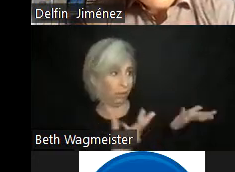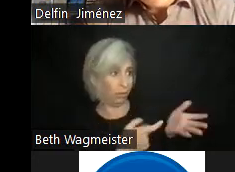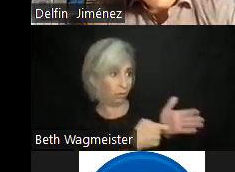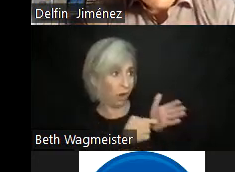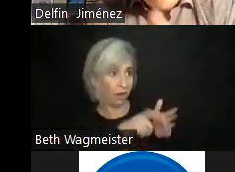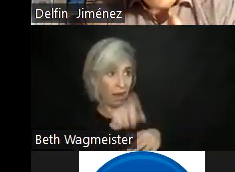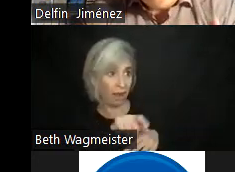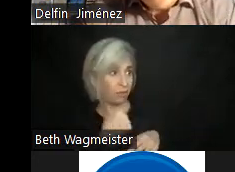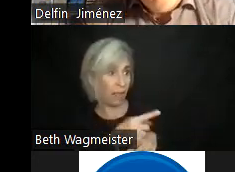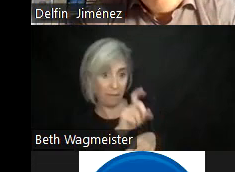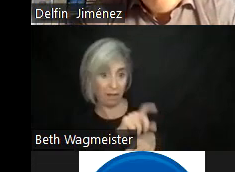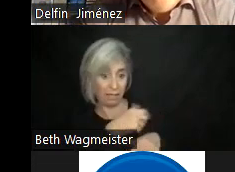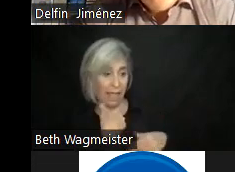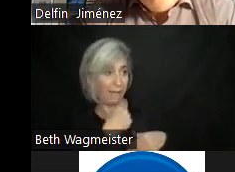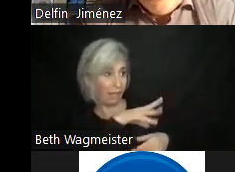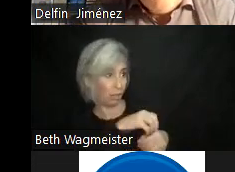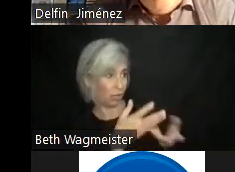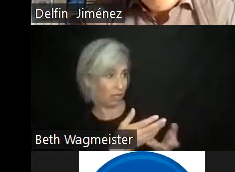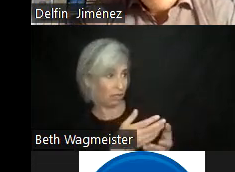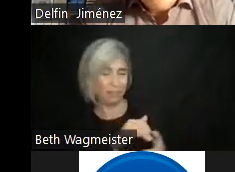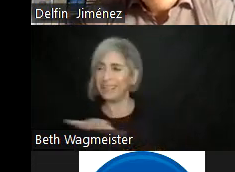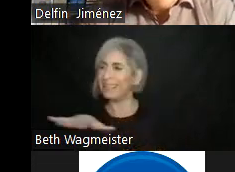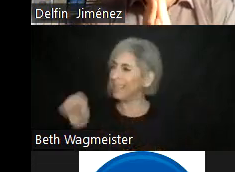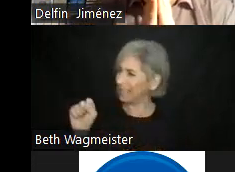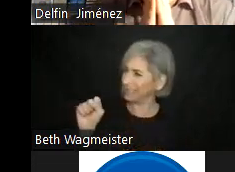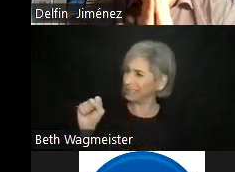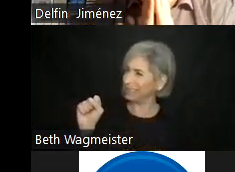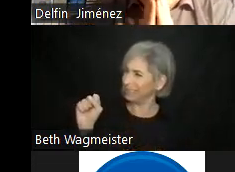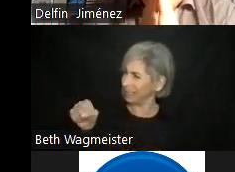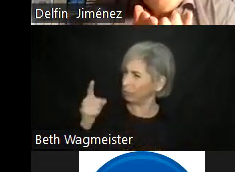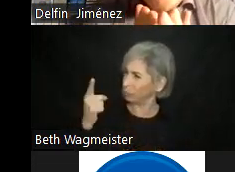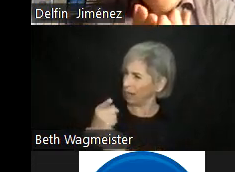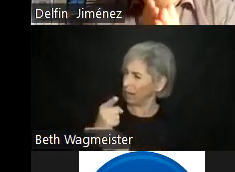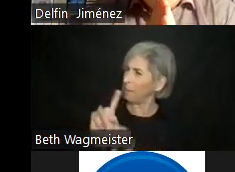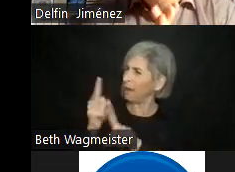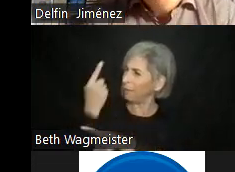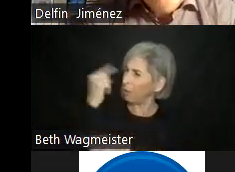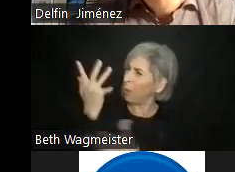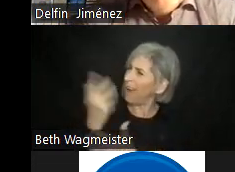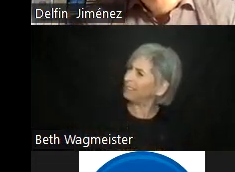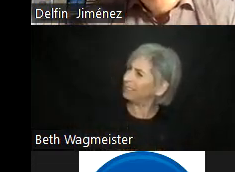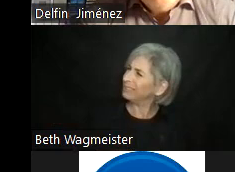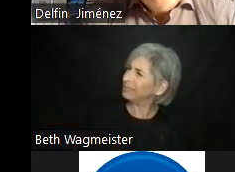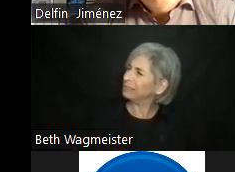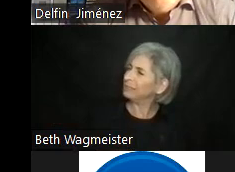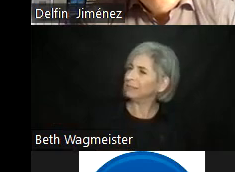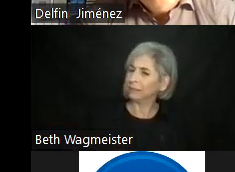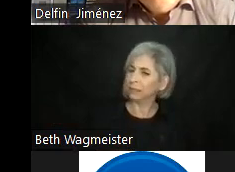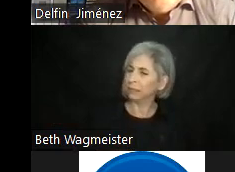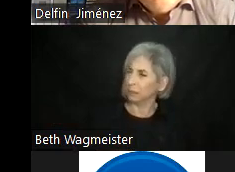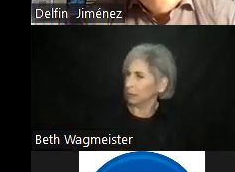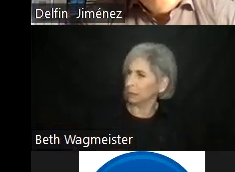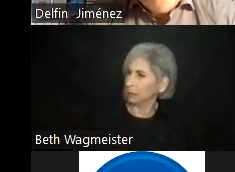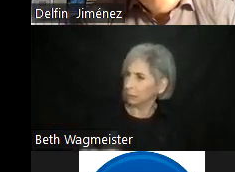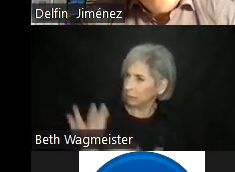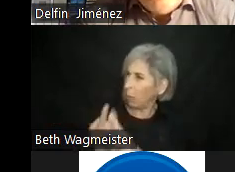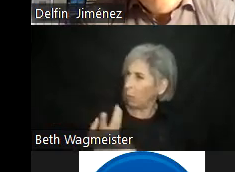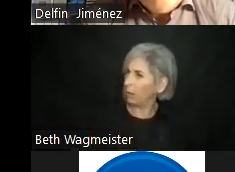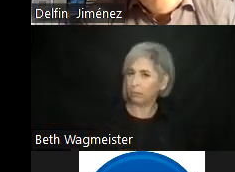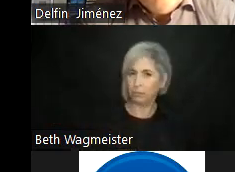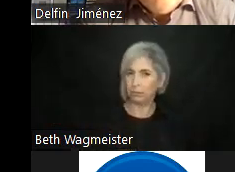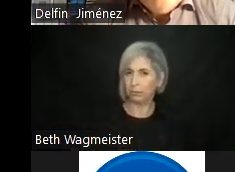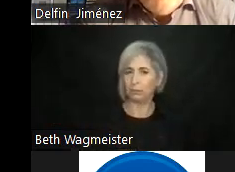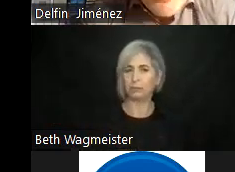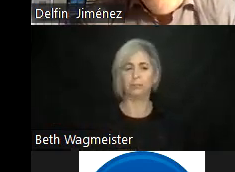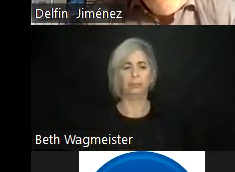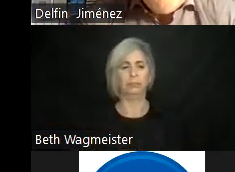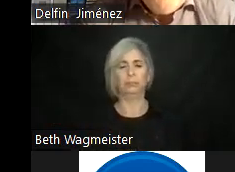says it is necessary. But yes. But for what? What's the detail of that? I don't know.